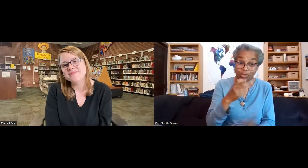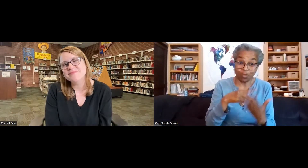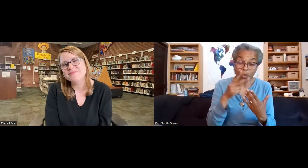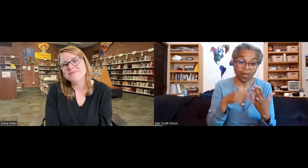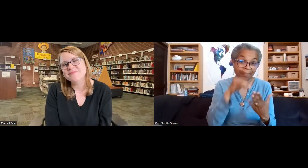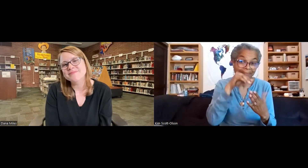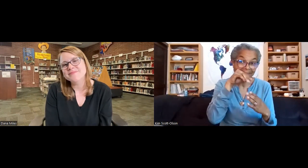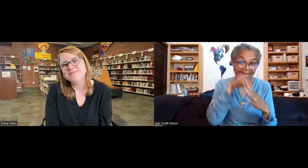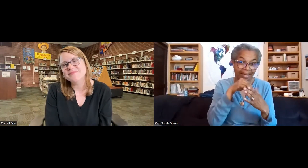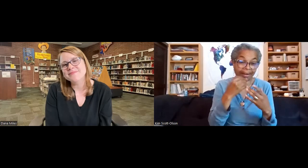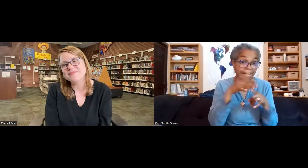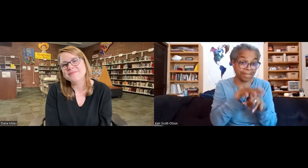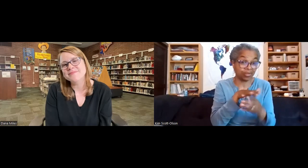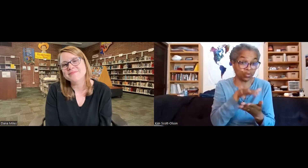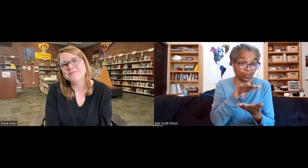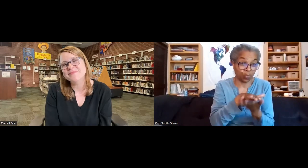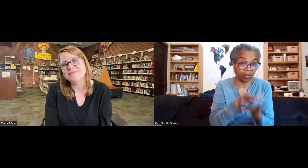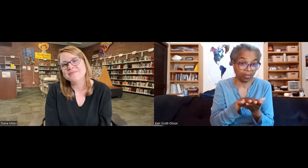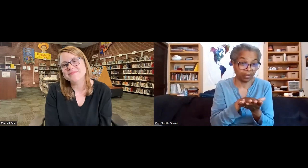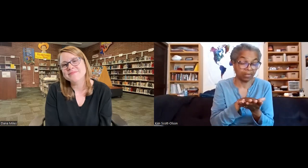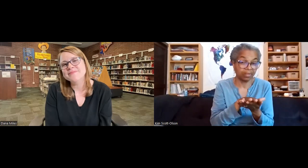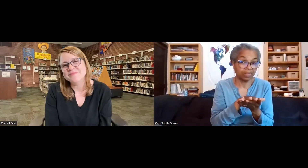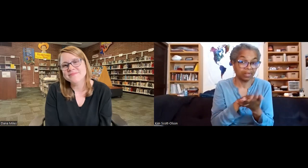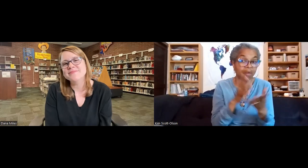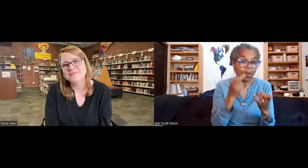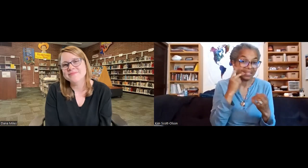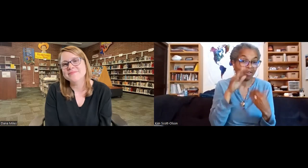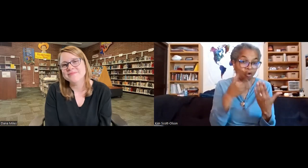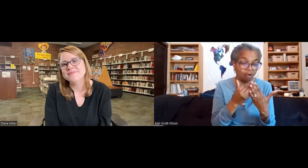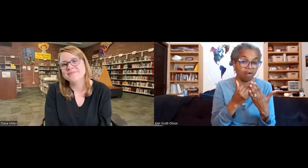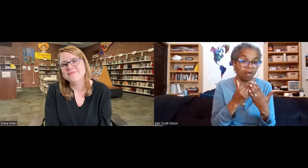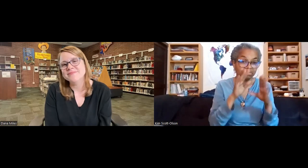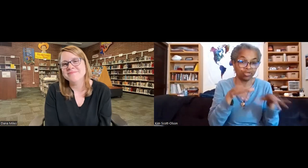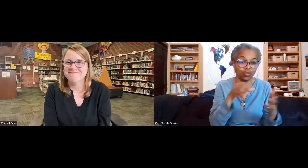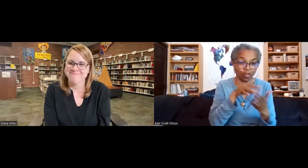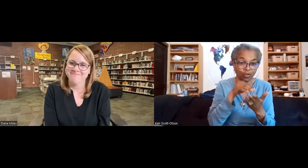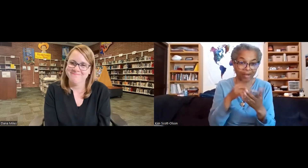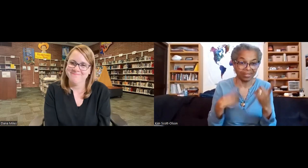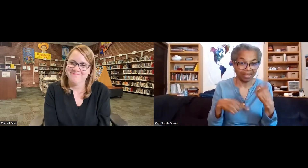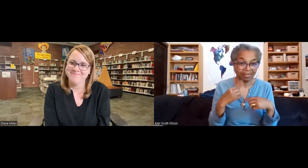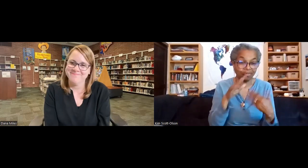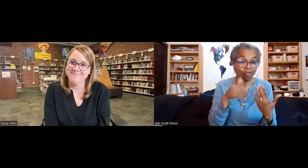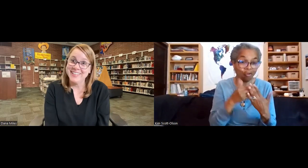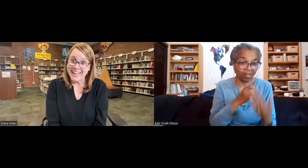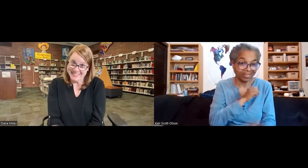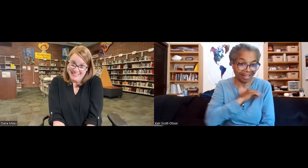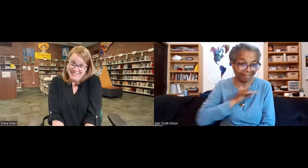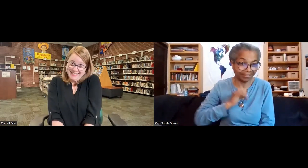Deaf and Hard of Hearing programs in mainstream schools, I want to see all children learning to sign.